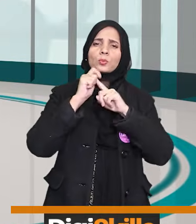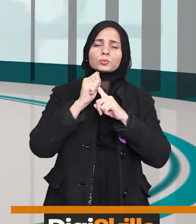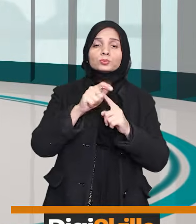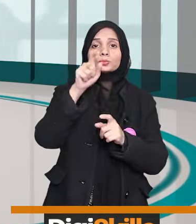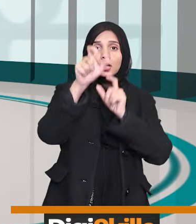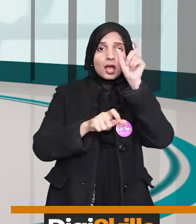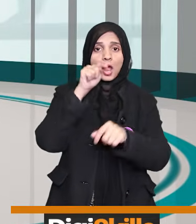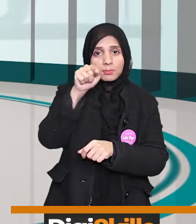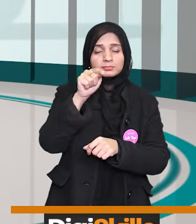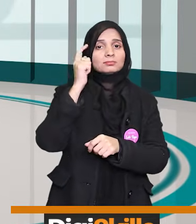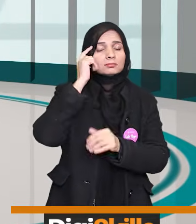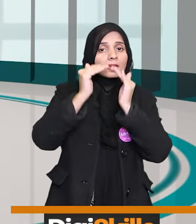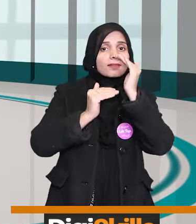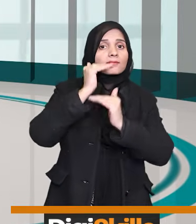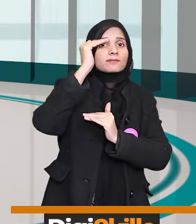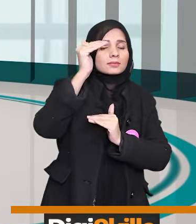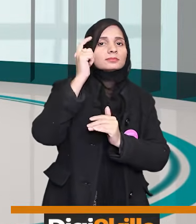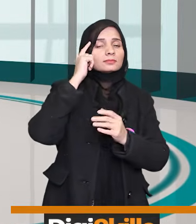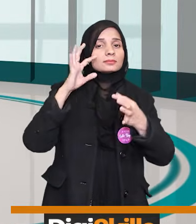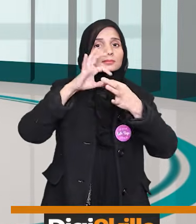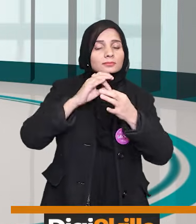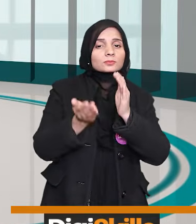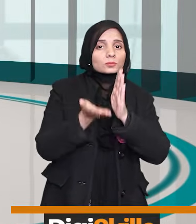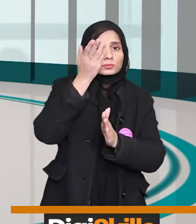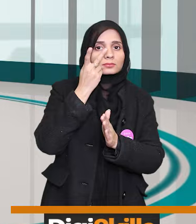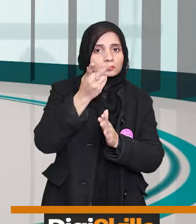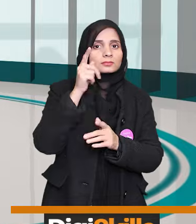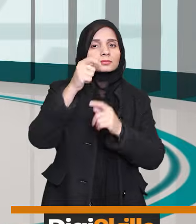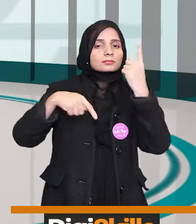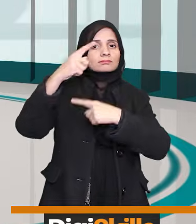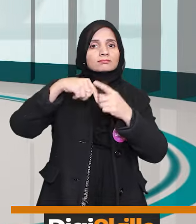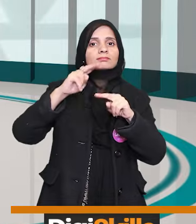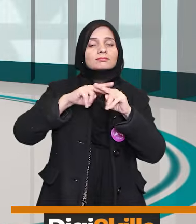for you to gauge up and improve yourself as an effective freelancer.